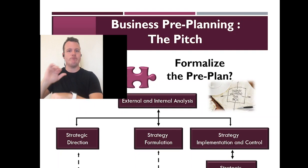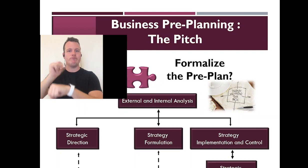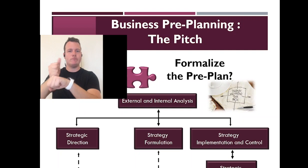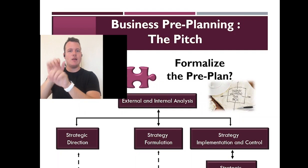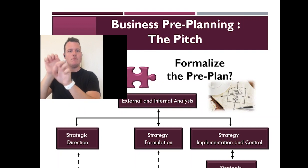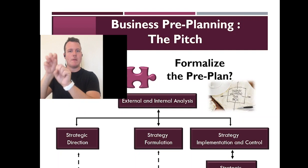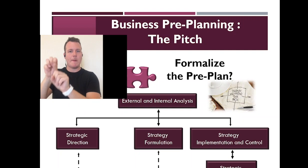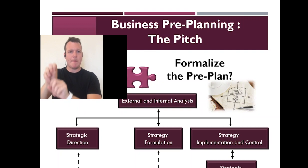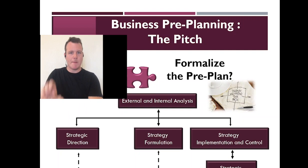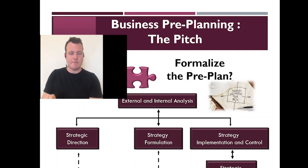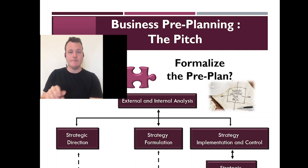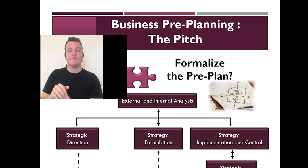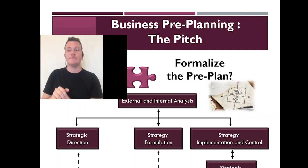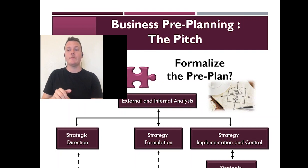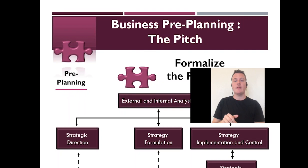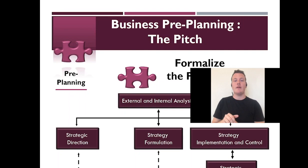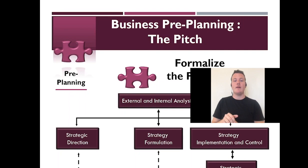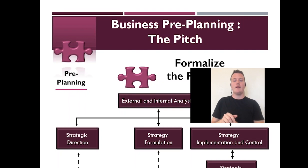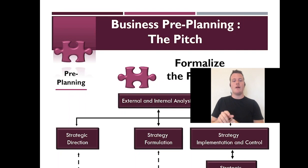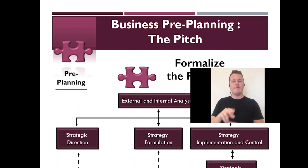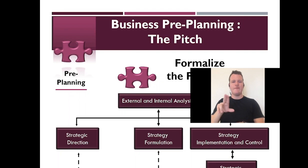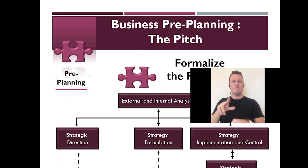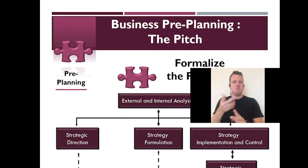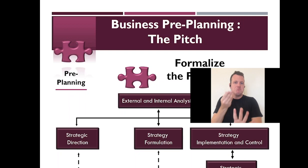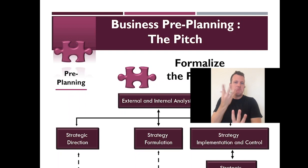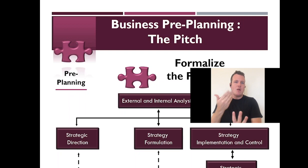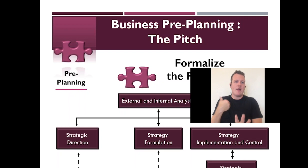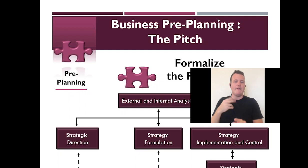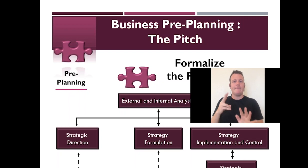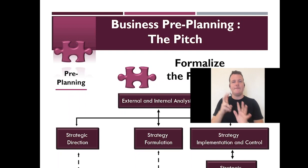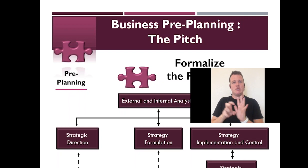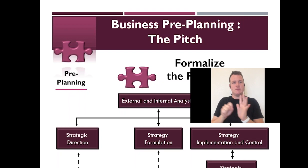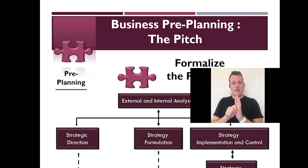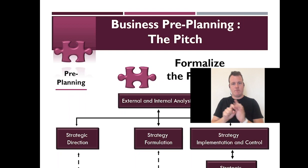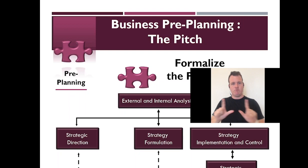that is you'll be able to- you'll be able to look at that. In fact we've got a